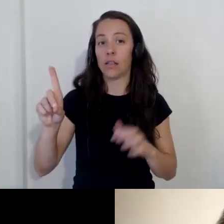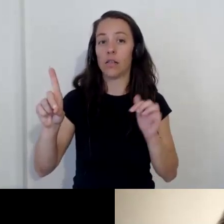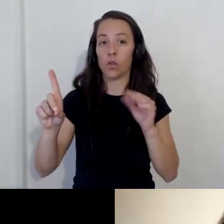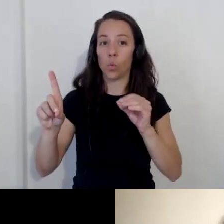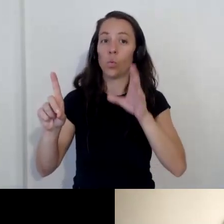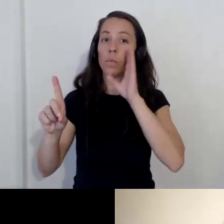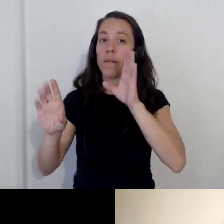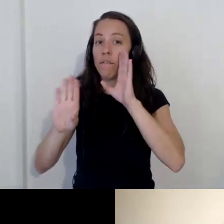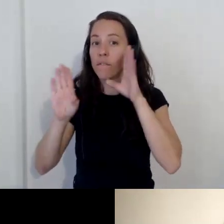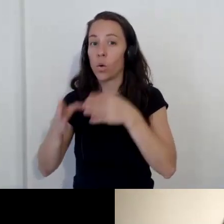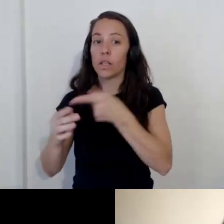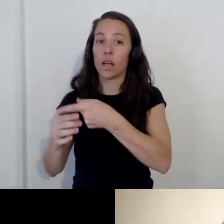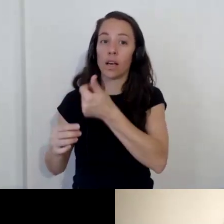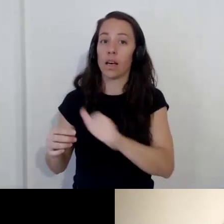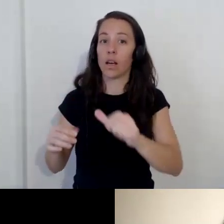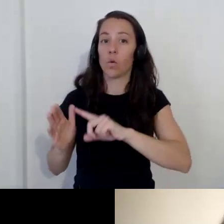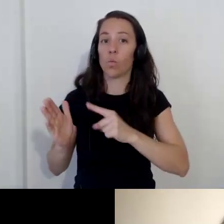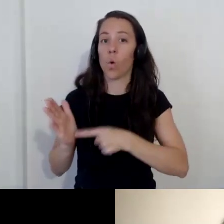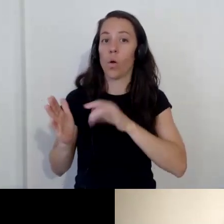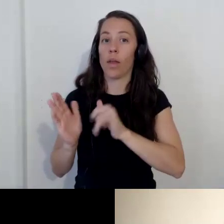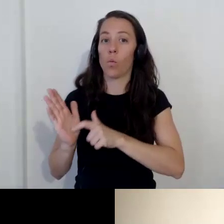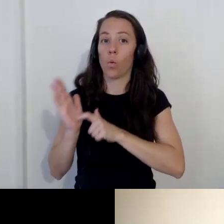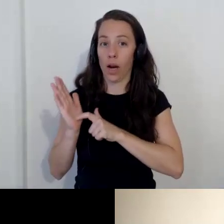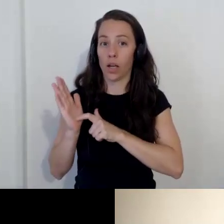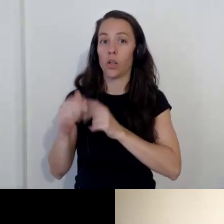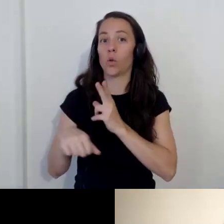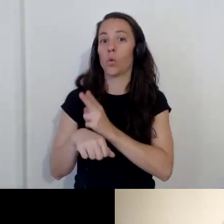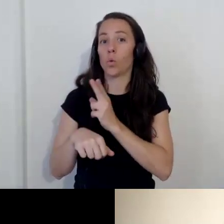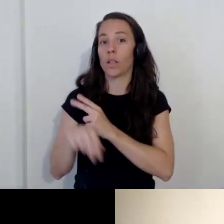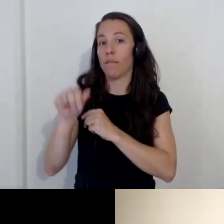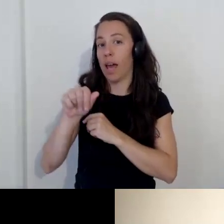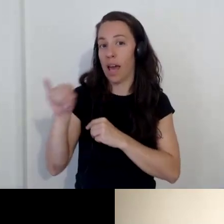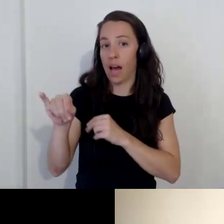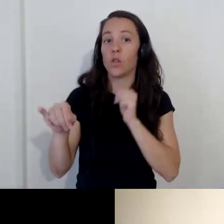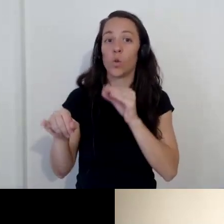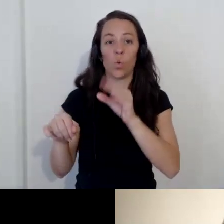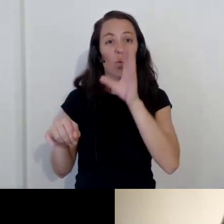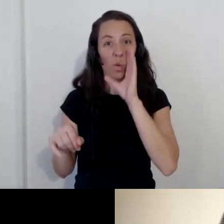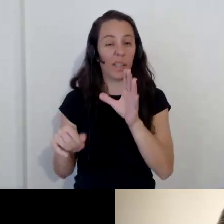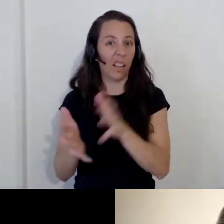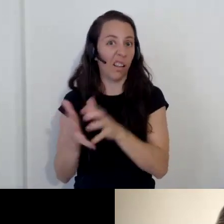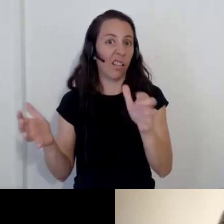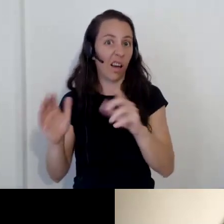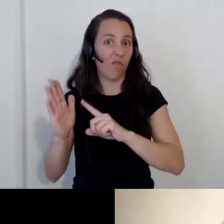on any roles that require the use of AI so it's going to be pretty expansive but that's one to look out for soon.